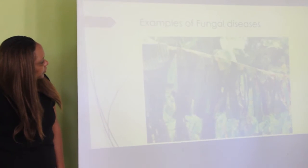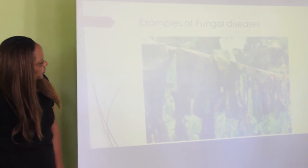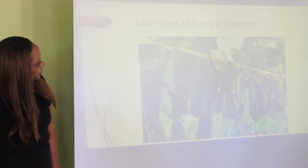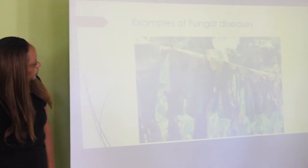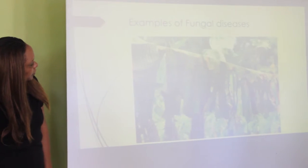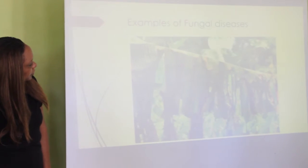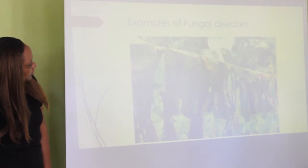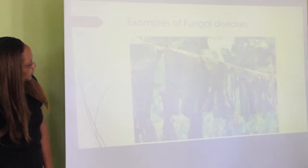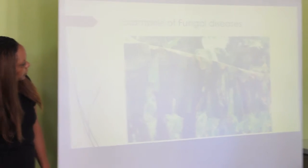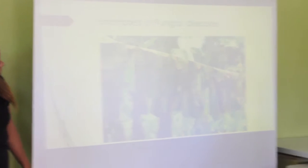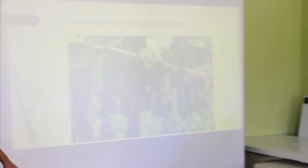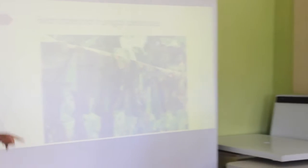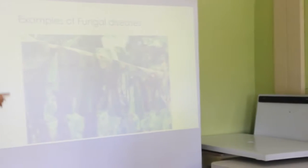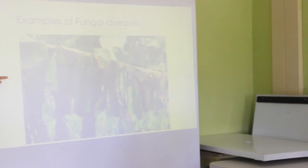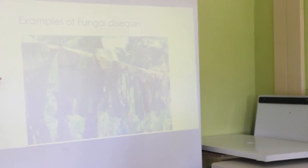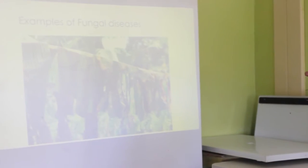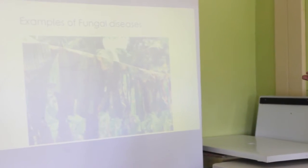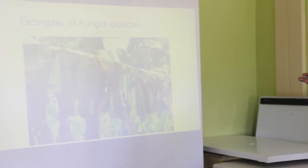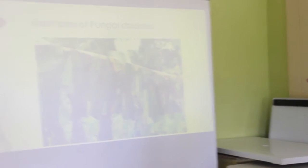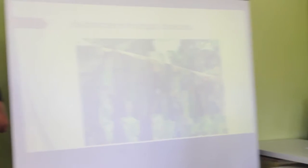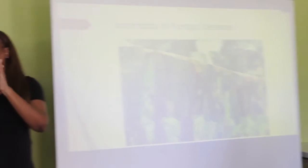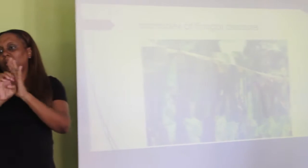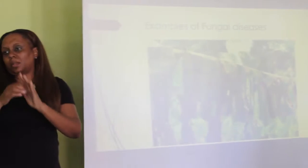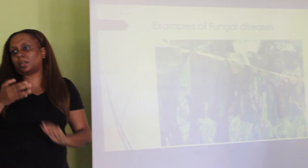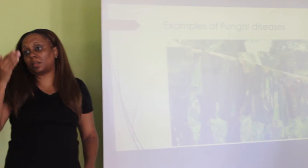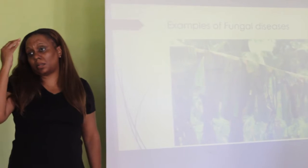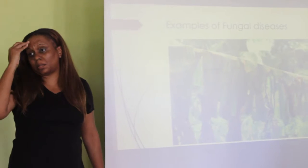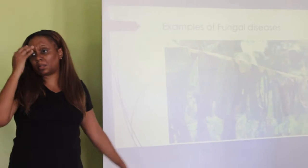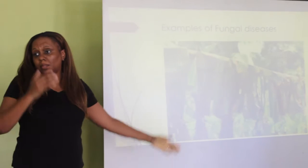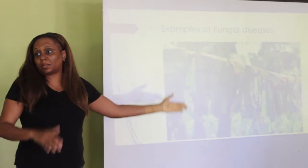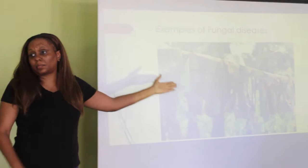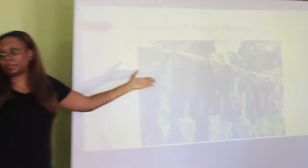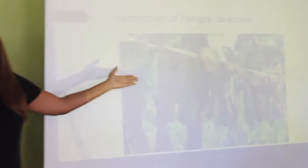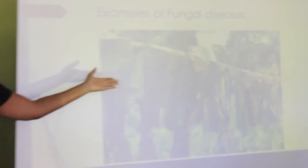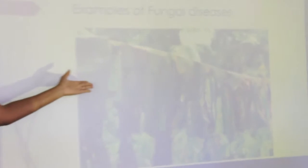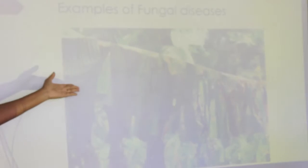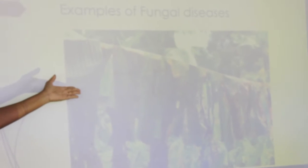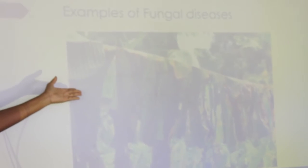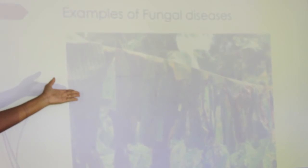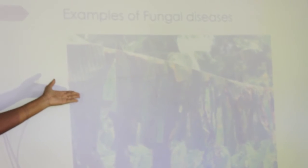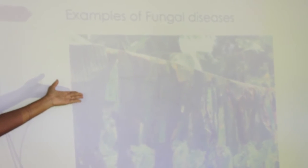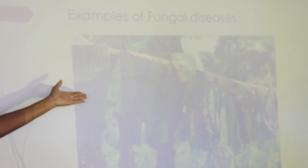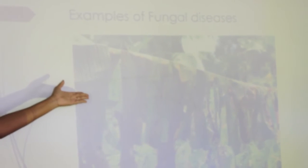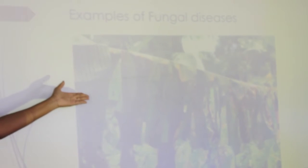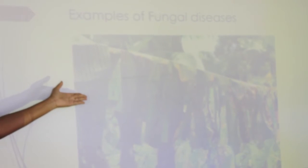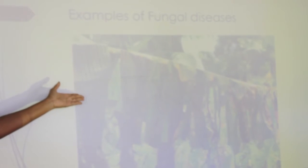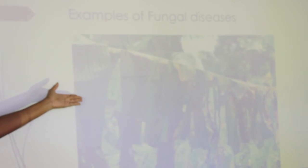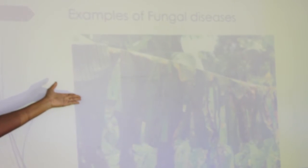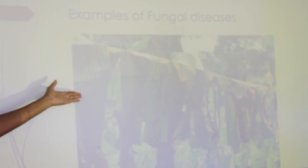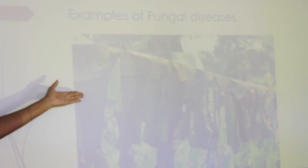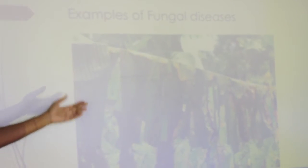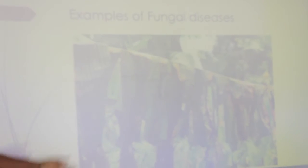all right we have more examples i i'm certain you are identifying this anybody can tell me banana